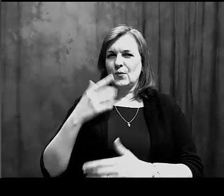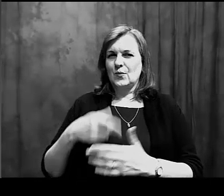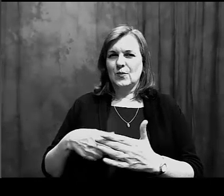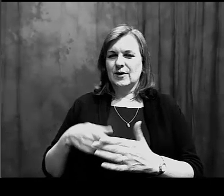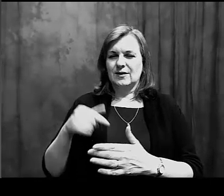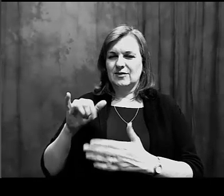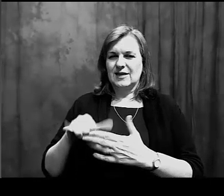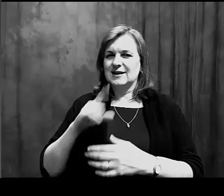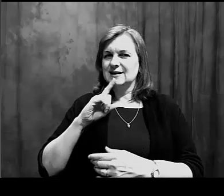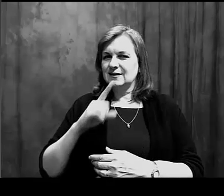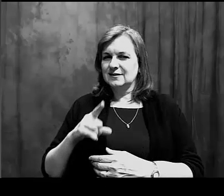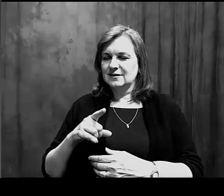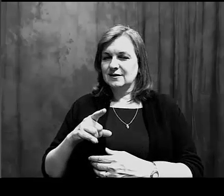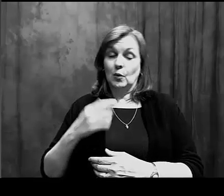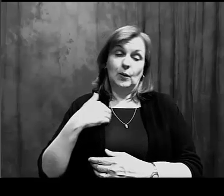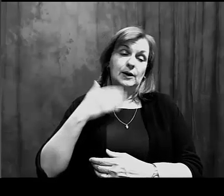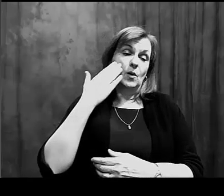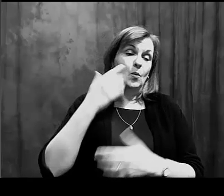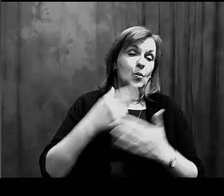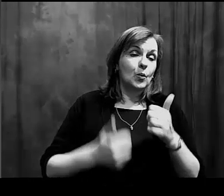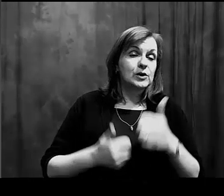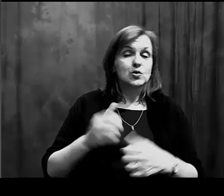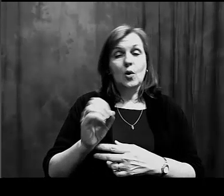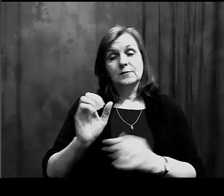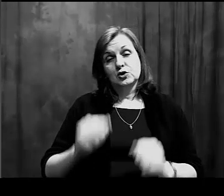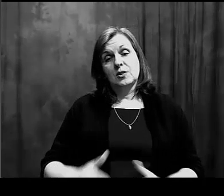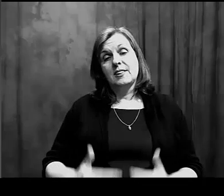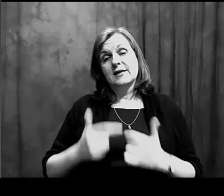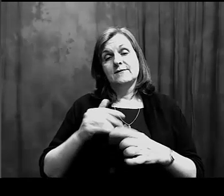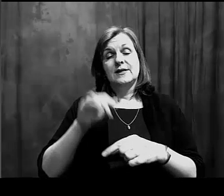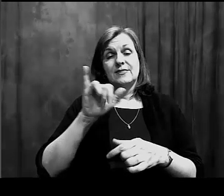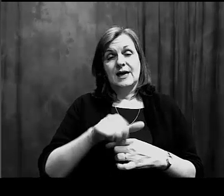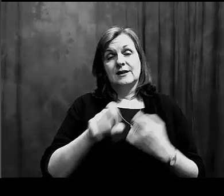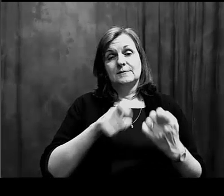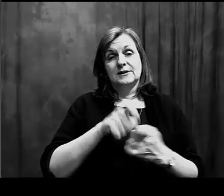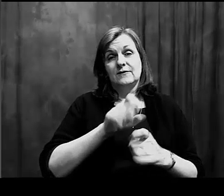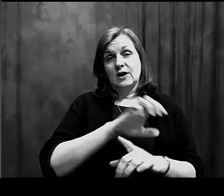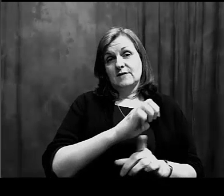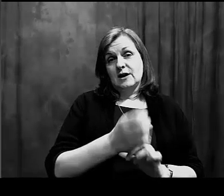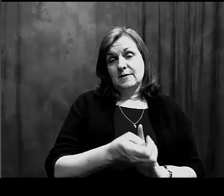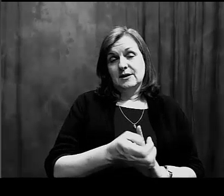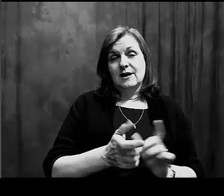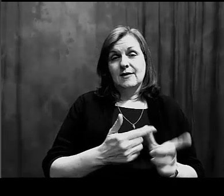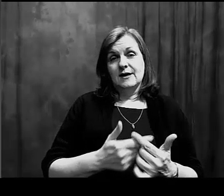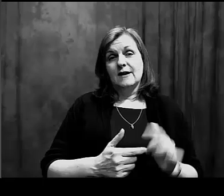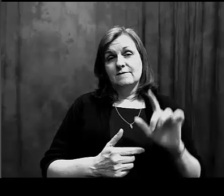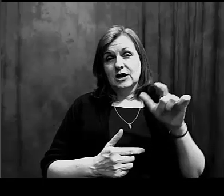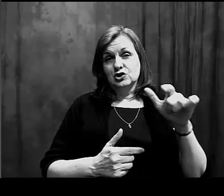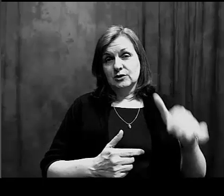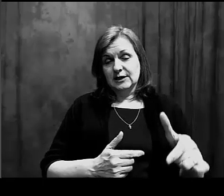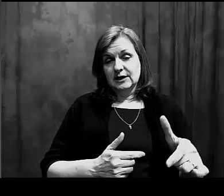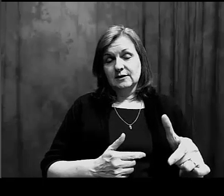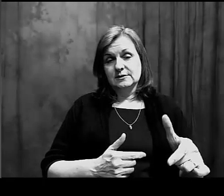more than we know what organisms could have survived in that type of environment and eventually